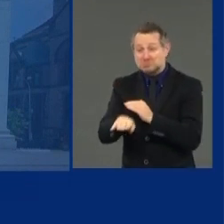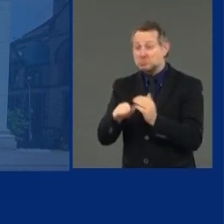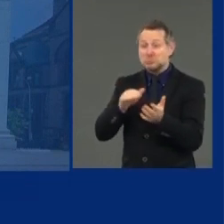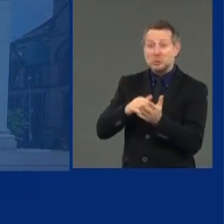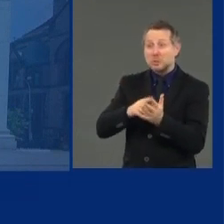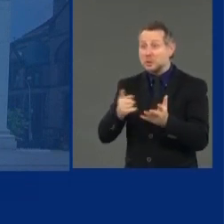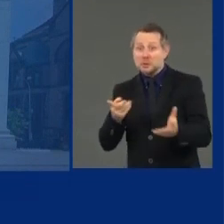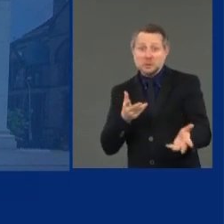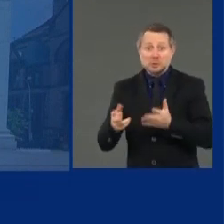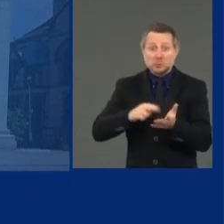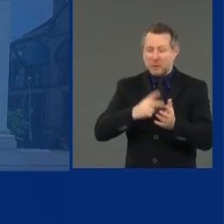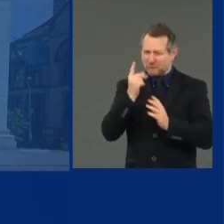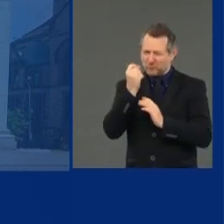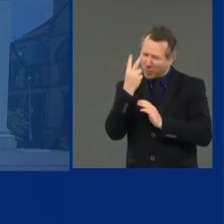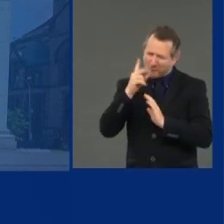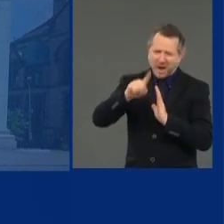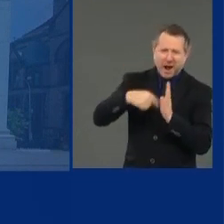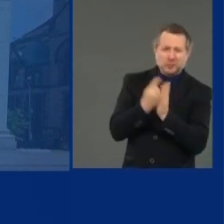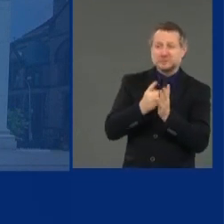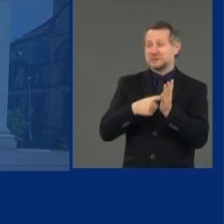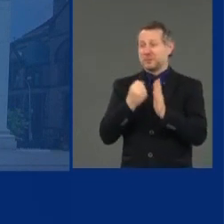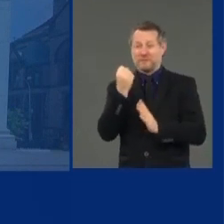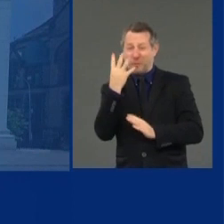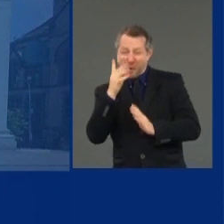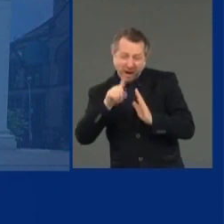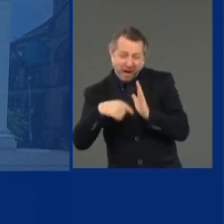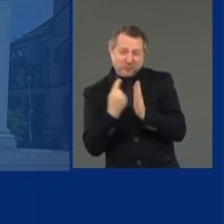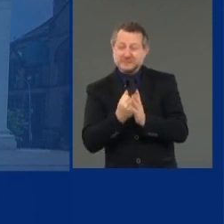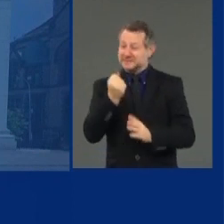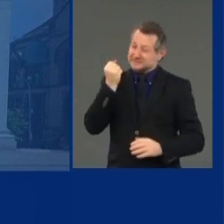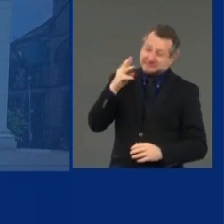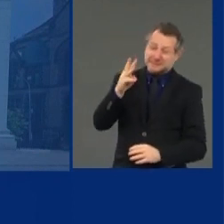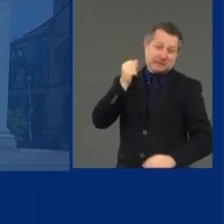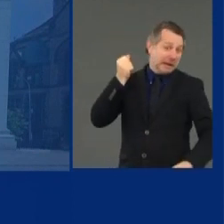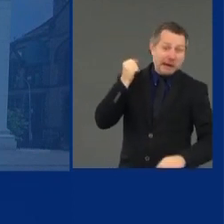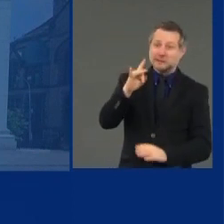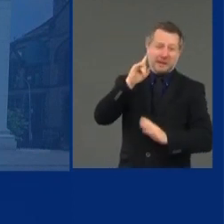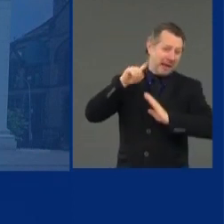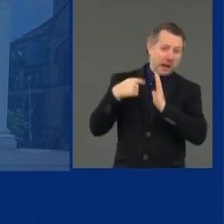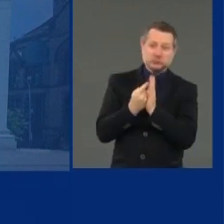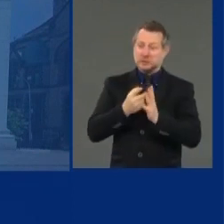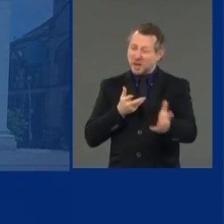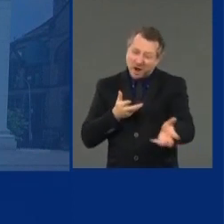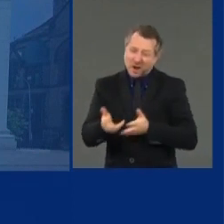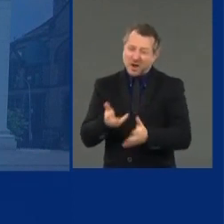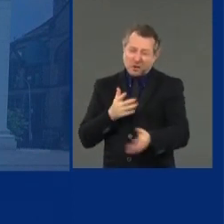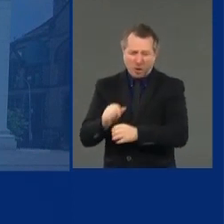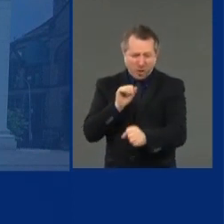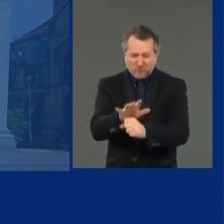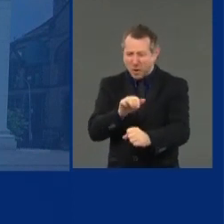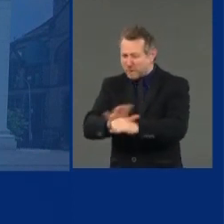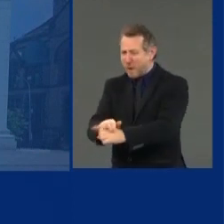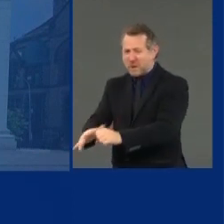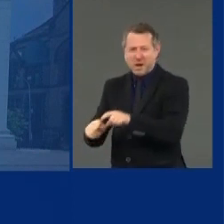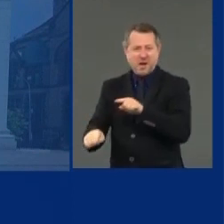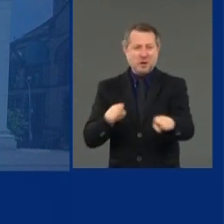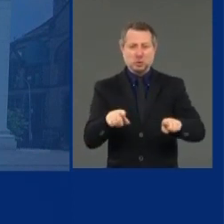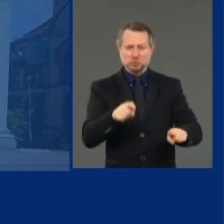THINK ABOUT THOSE EMERGENCY ROOMS. PEOPLE WORKING 12, 14, 16, 18 HOURS A DAY WITH COVID-POSITIVE